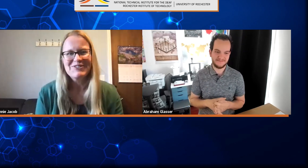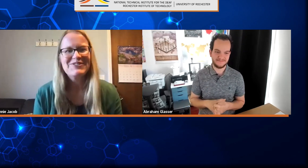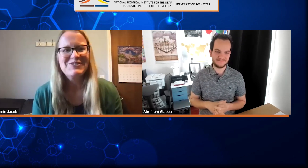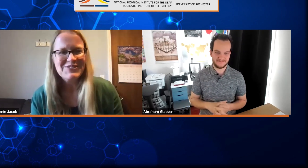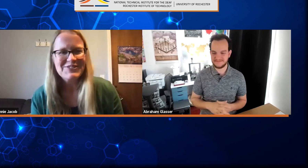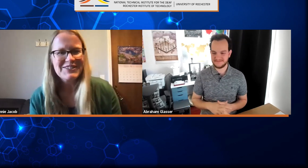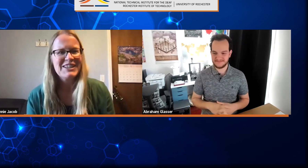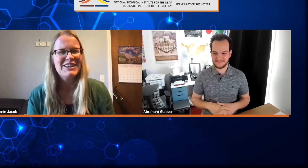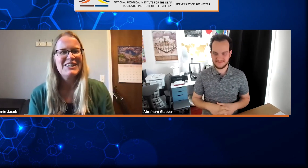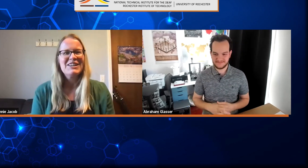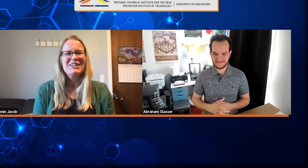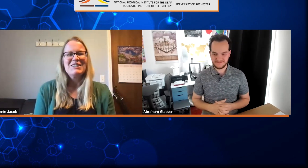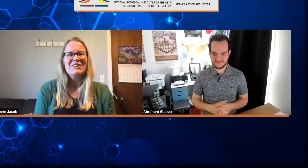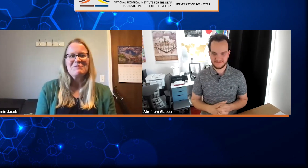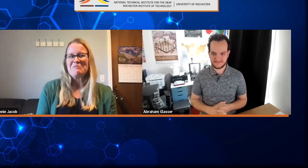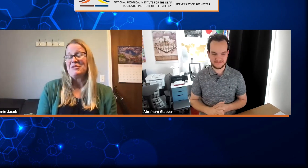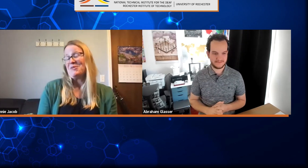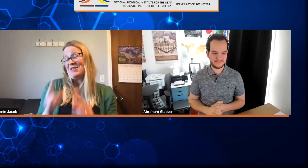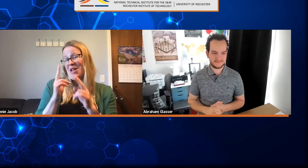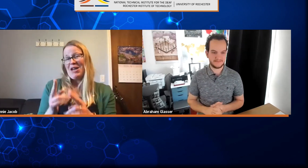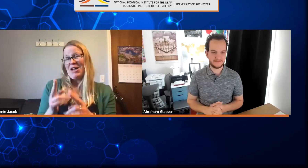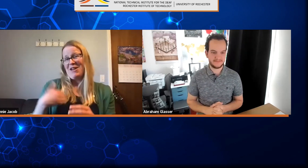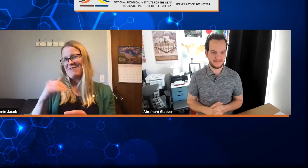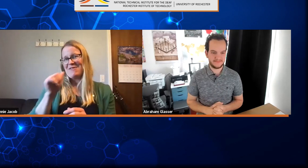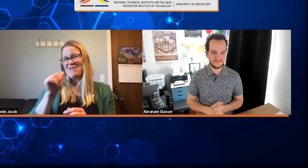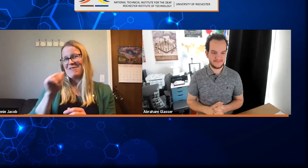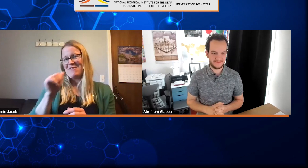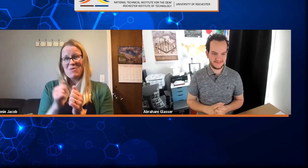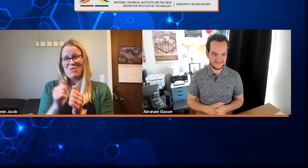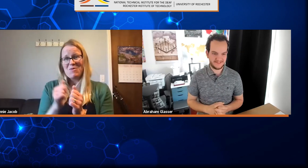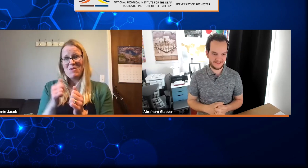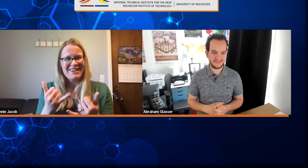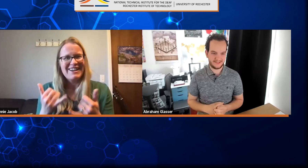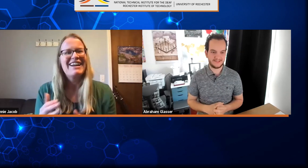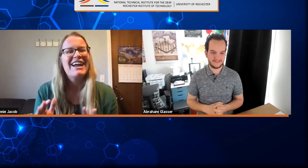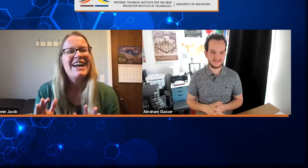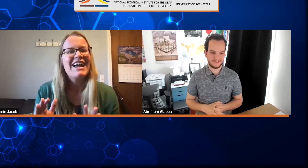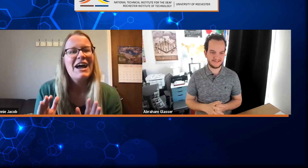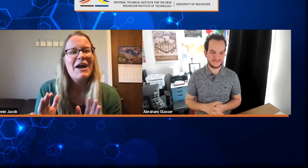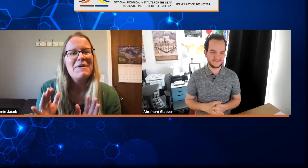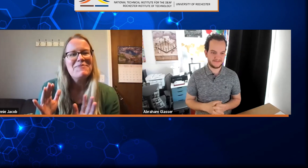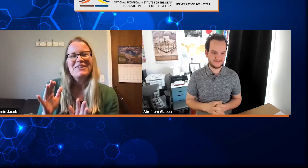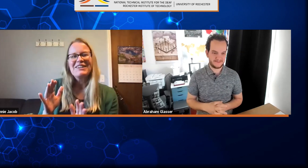That's great! Excellent. It's an honor to have Abraham with us today.